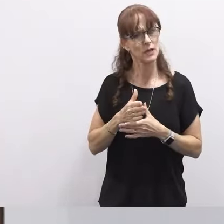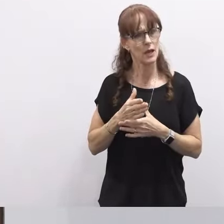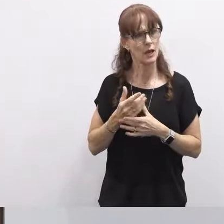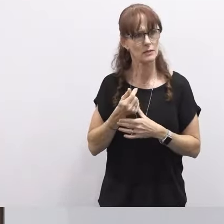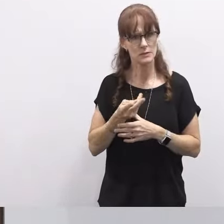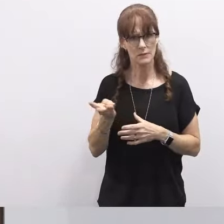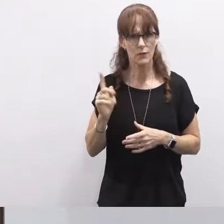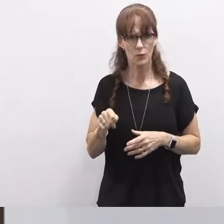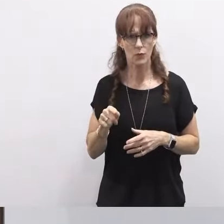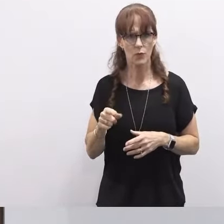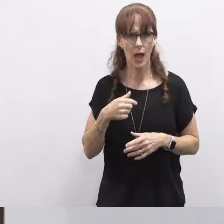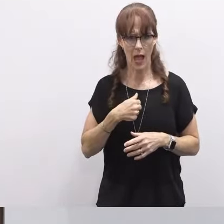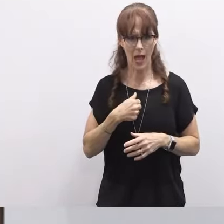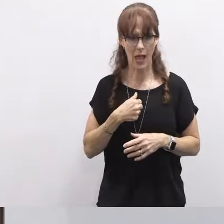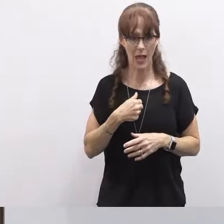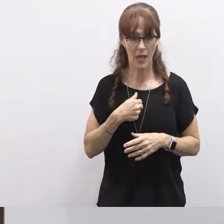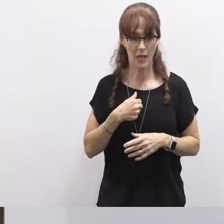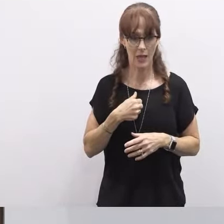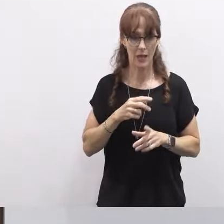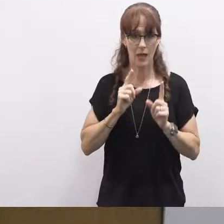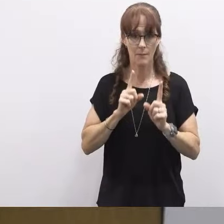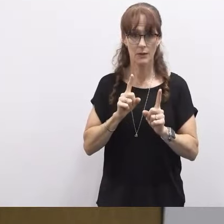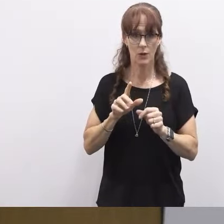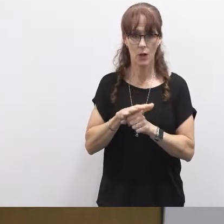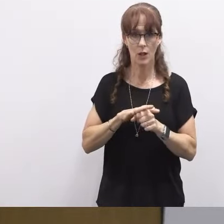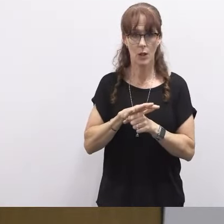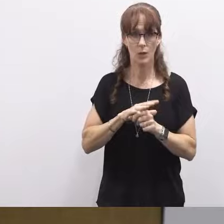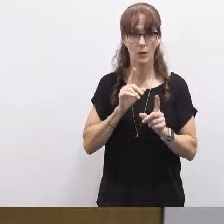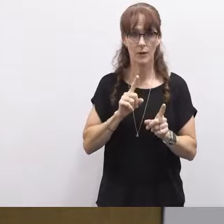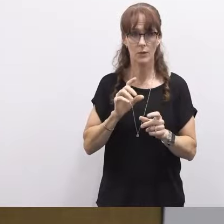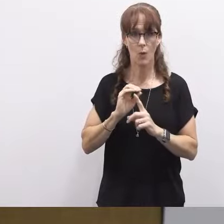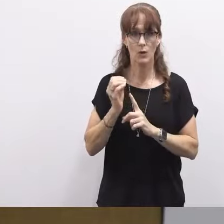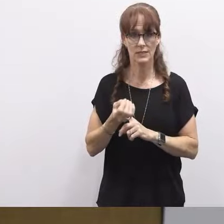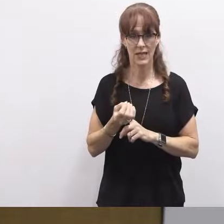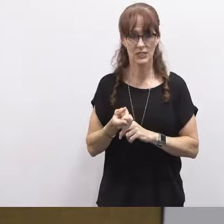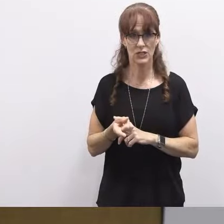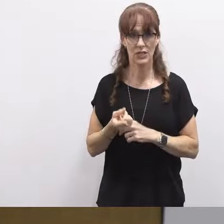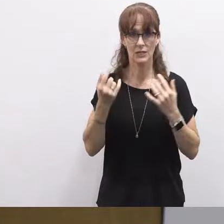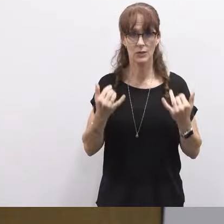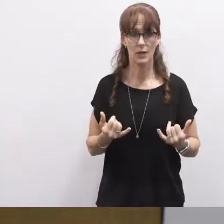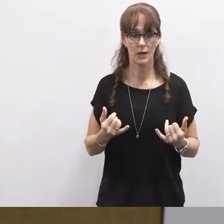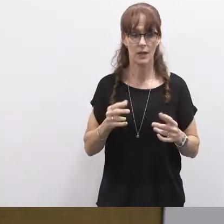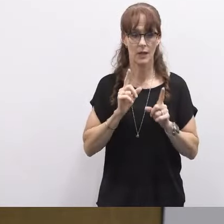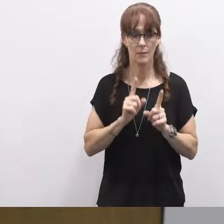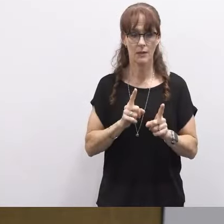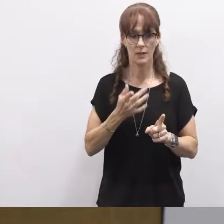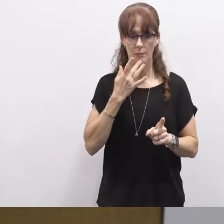that I am a mentor in a local mentoring organization and today's my mentees birthday.